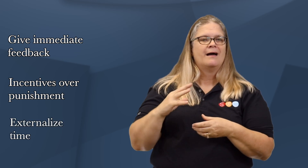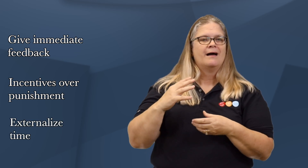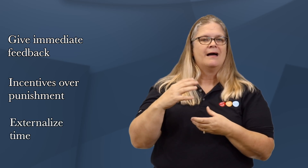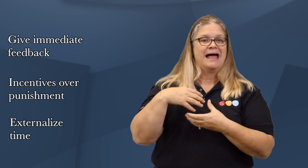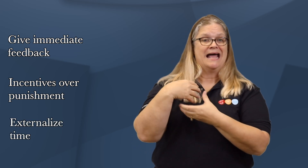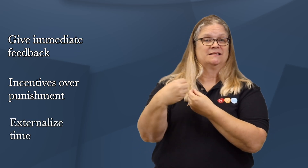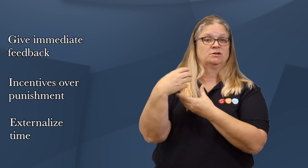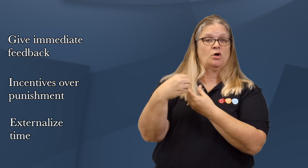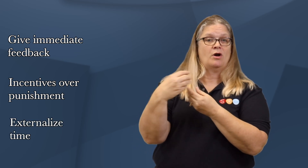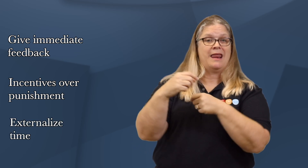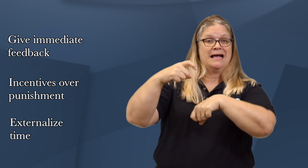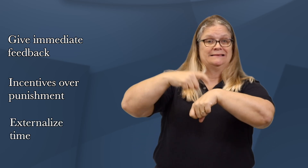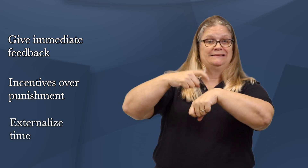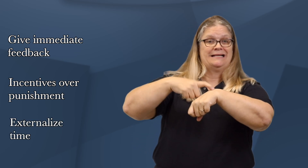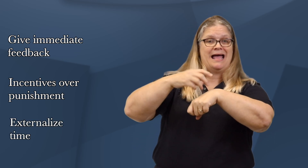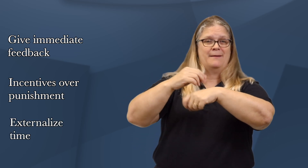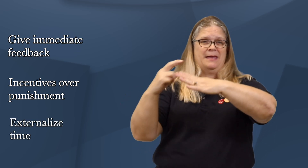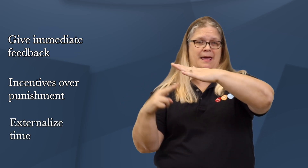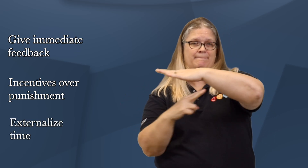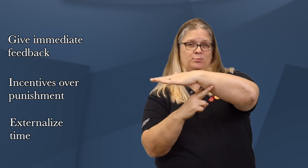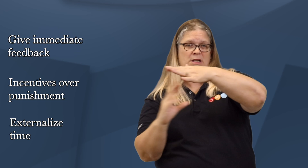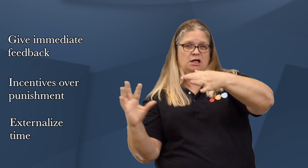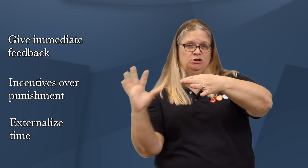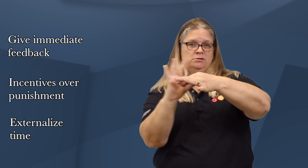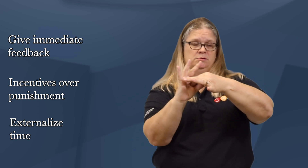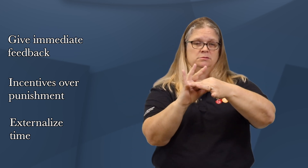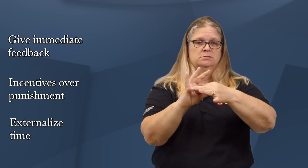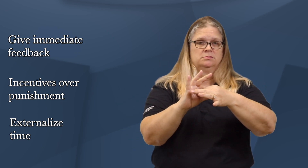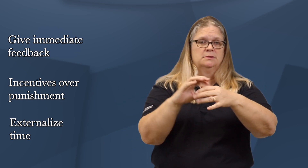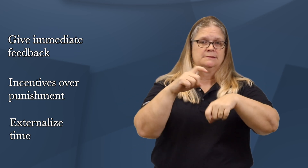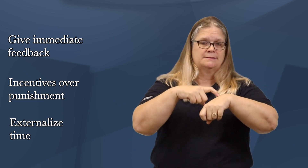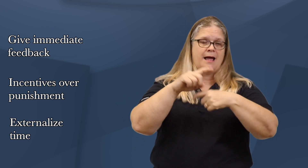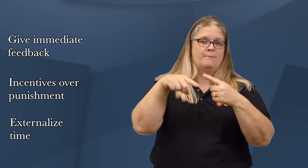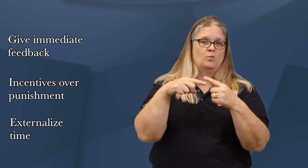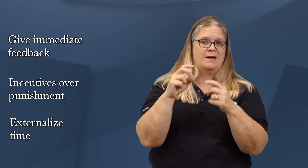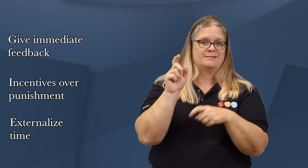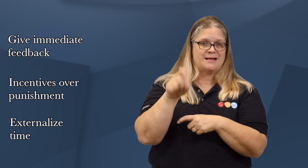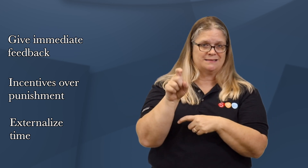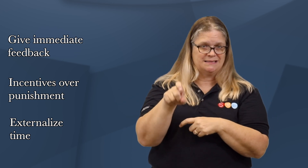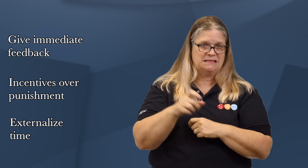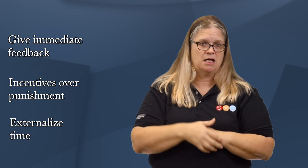Externalize time and bridge time when necessary.